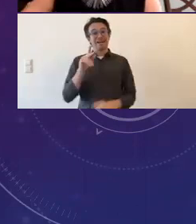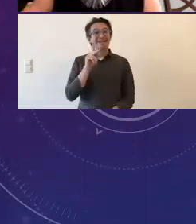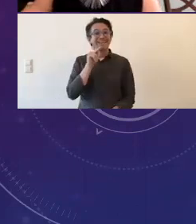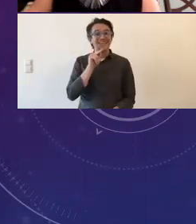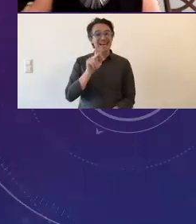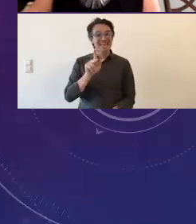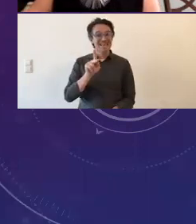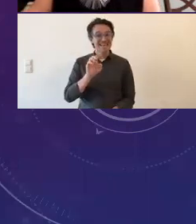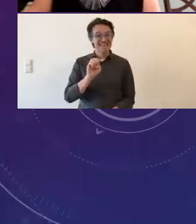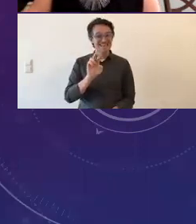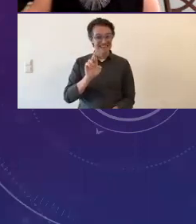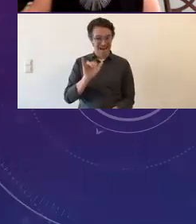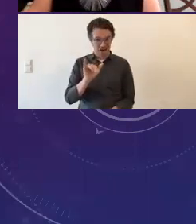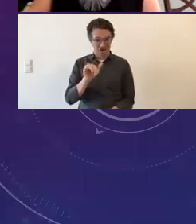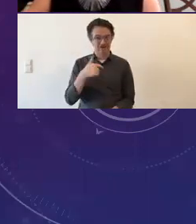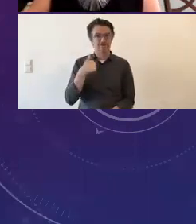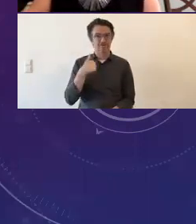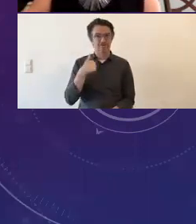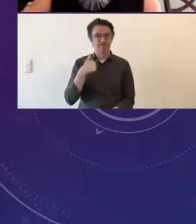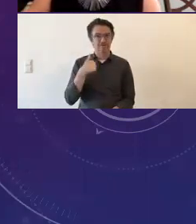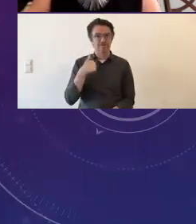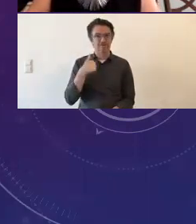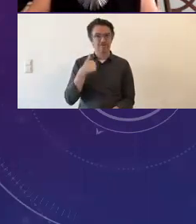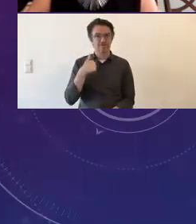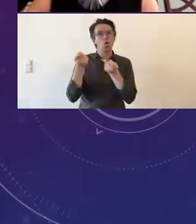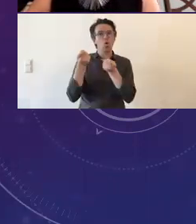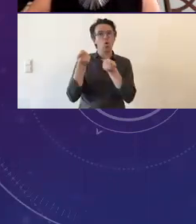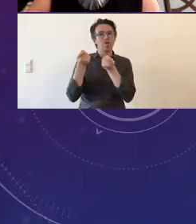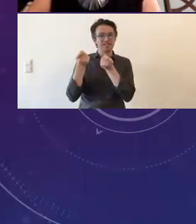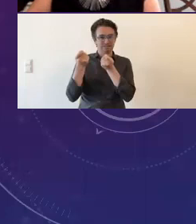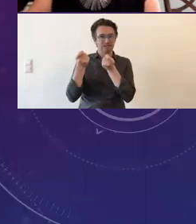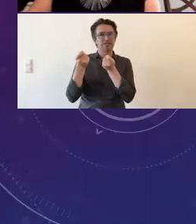analytics after stability race is fun and like heaven I am awesome a person